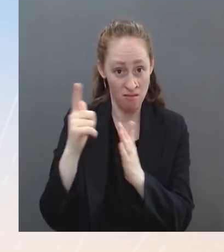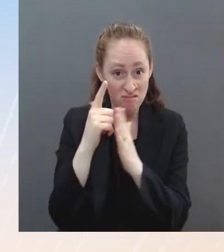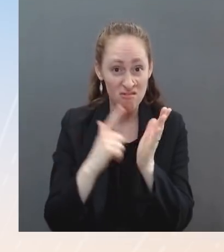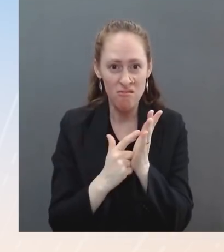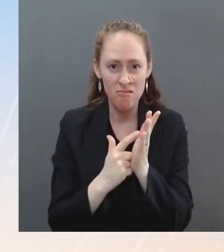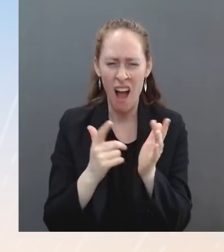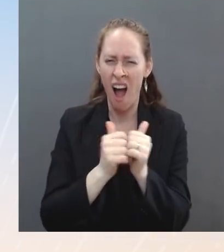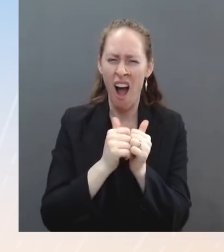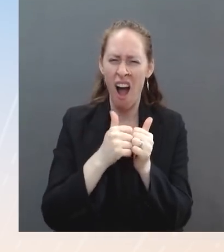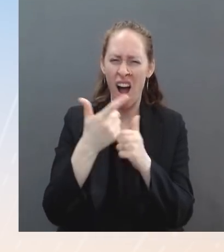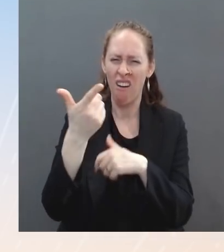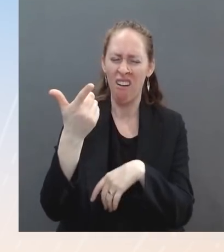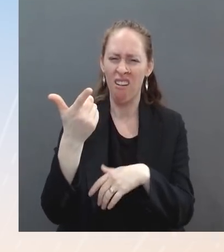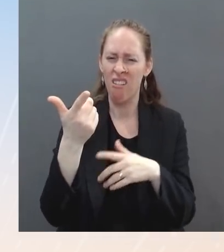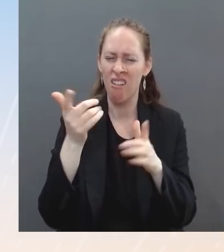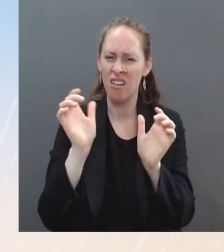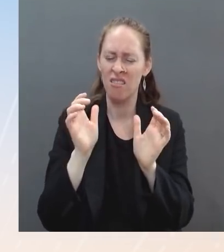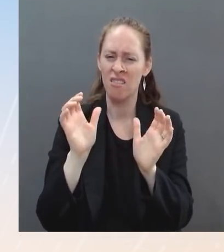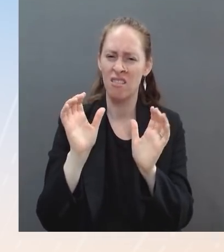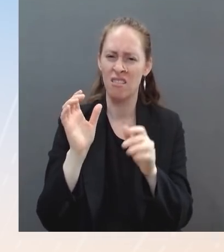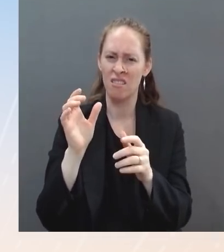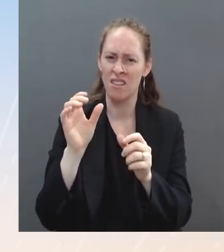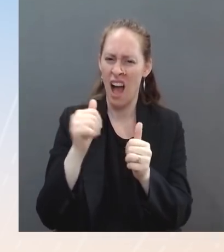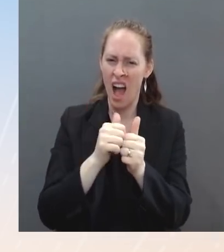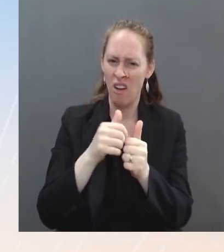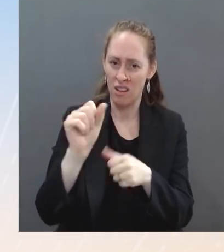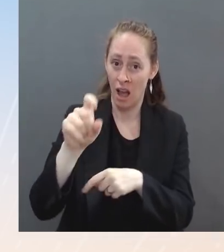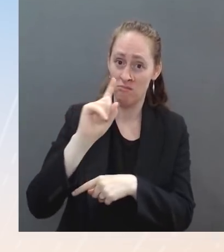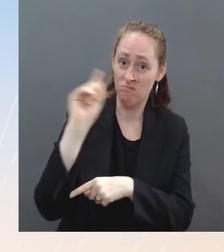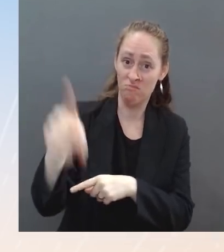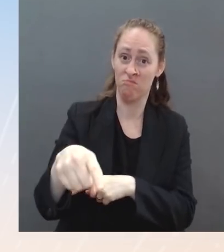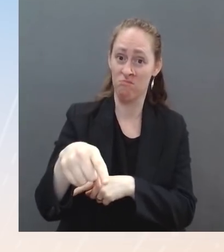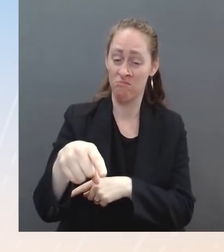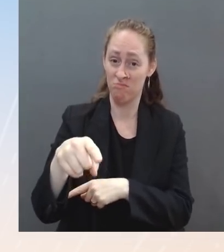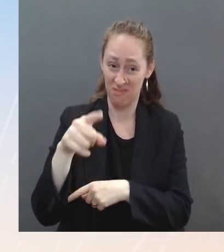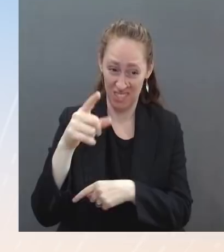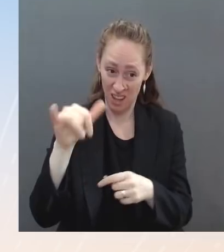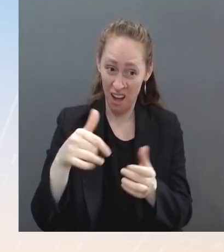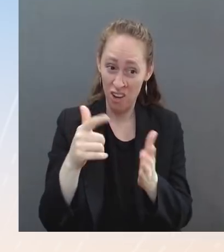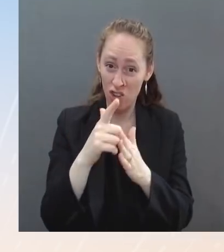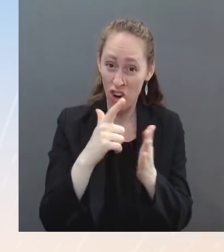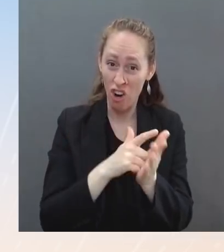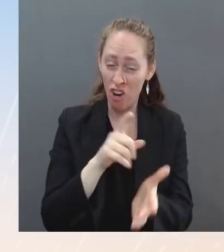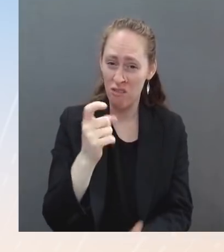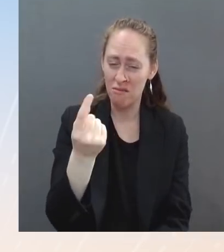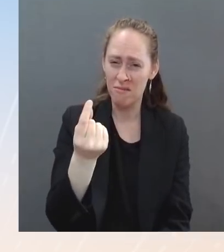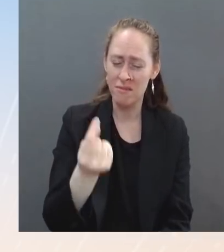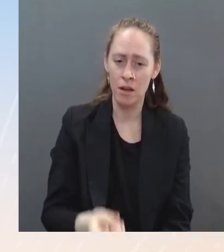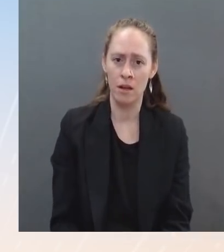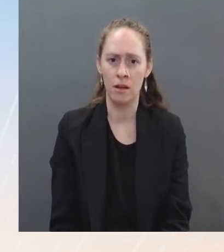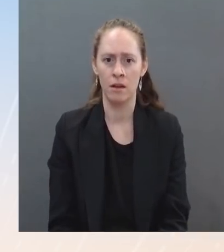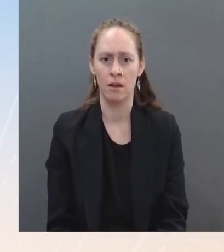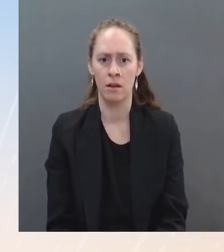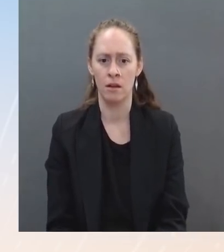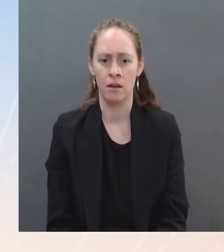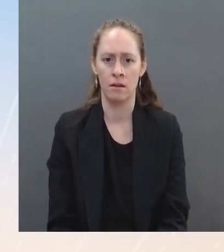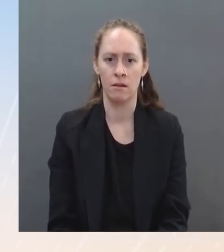how is that in keeping with sort of the capitalistic -- he says he's a capitalist. >> Mr. Deese: Of course. The Press: Who is the government to be telling businesses